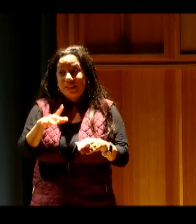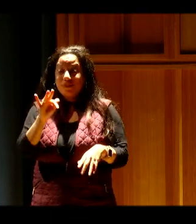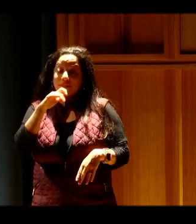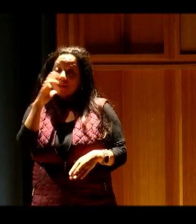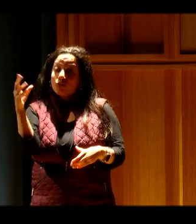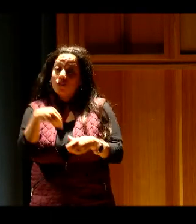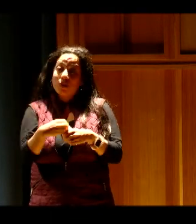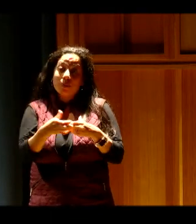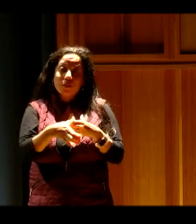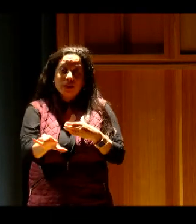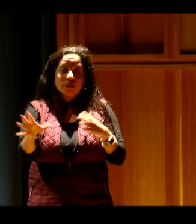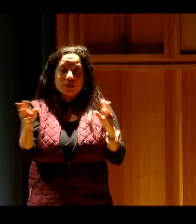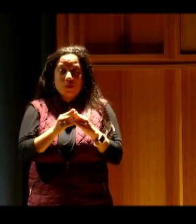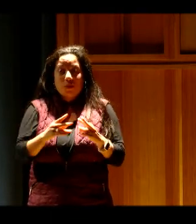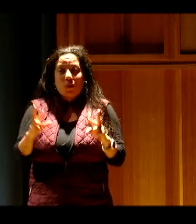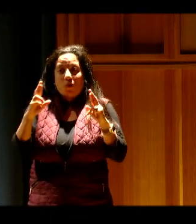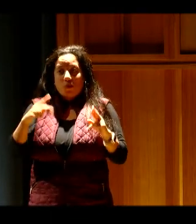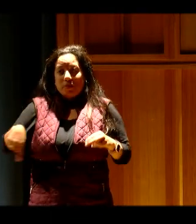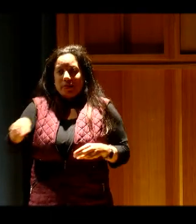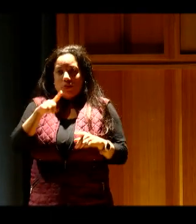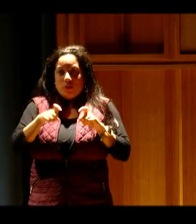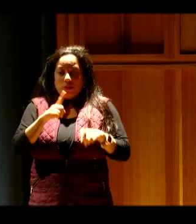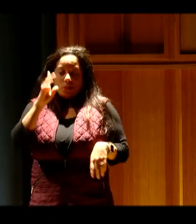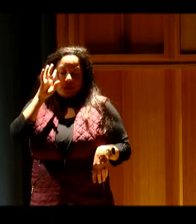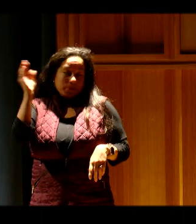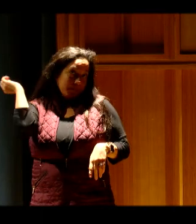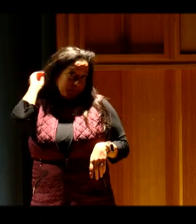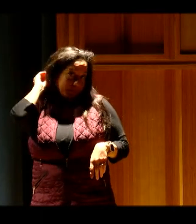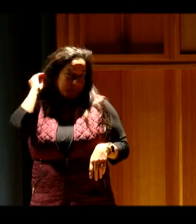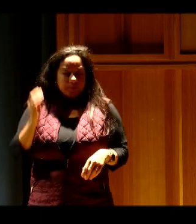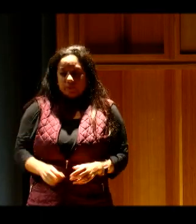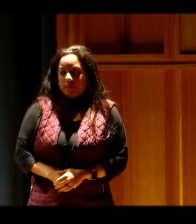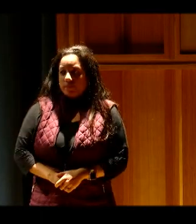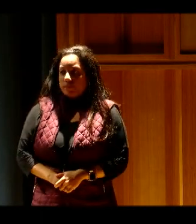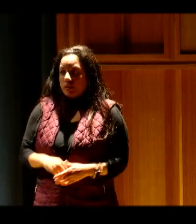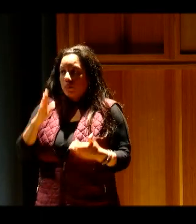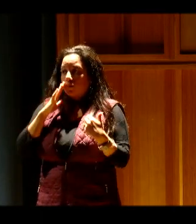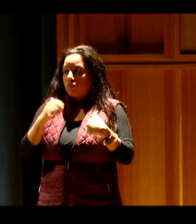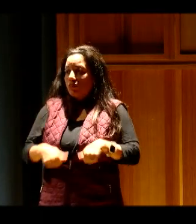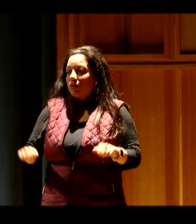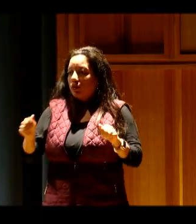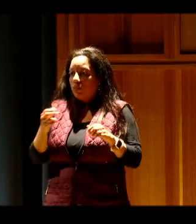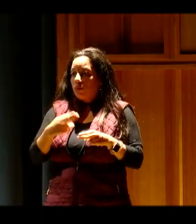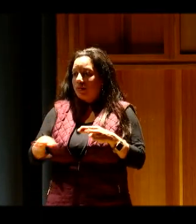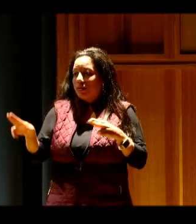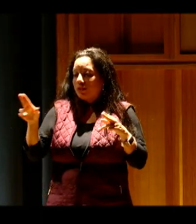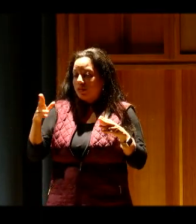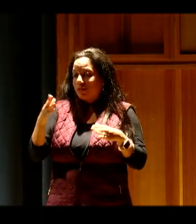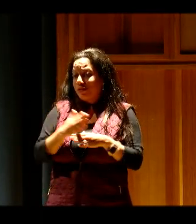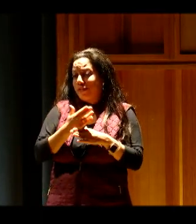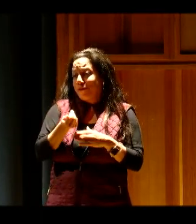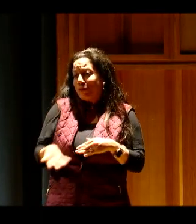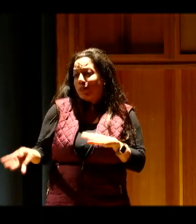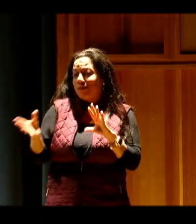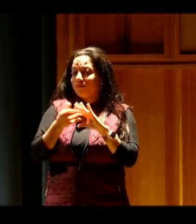we hope these questions will be on your mind as well. So I'm gonna try to quickly share a few thoughts about